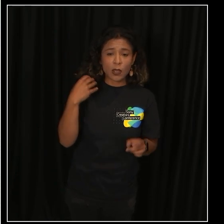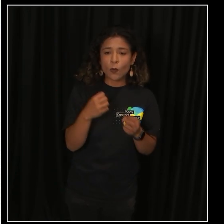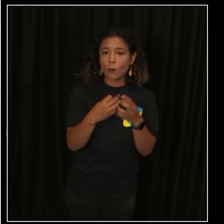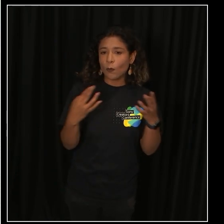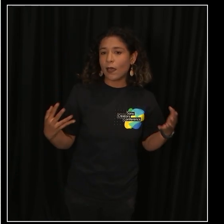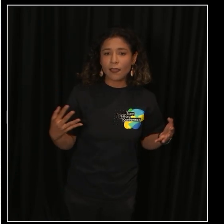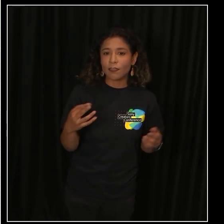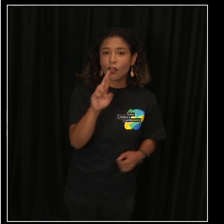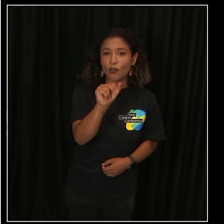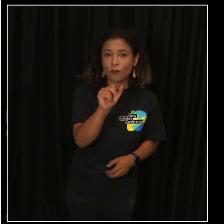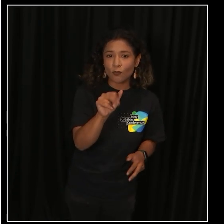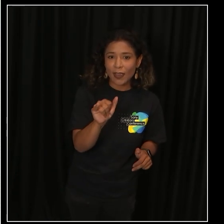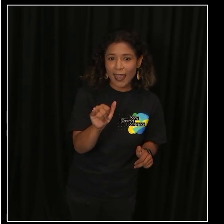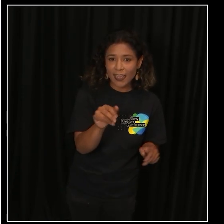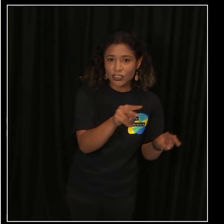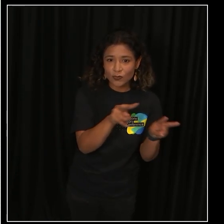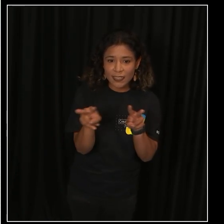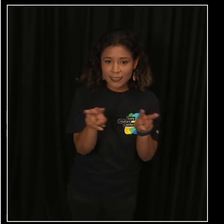Here is a rendering, a result with the ray tracing.